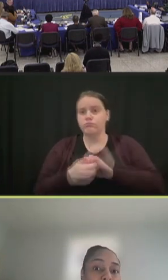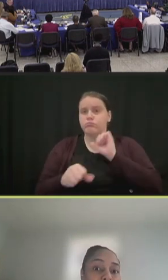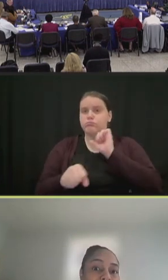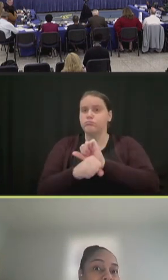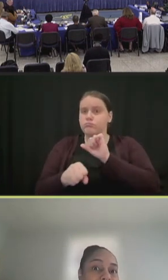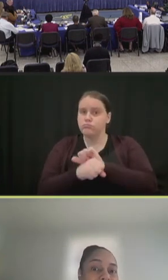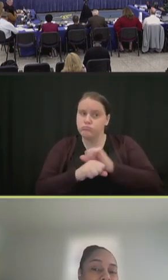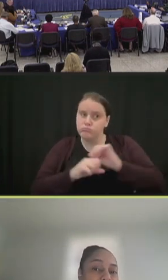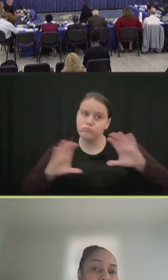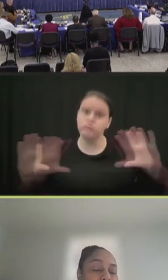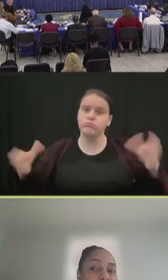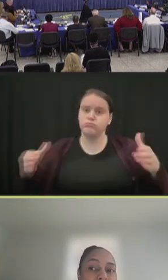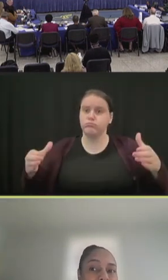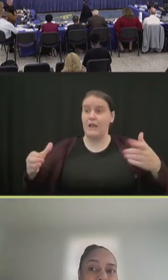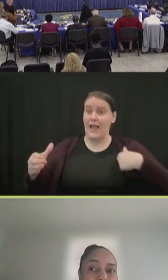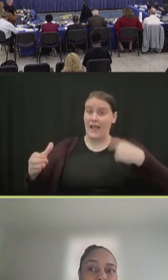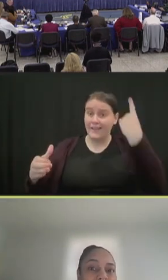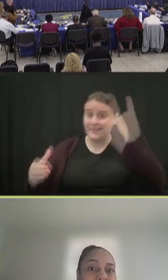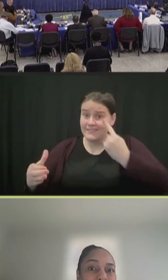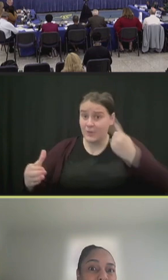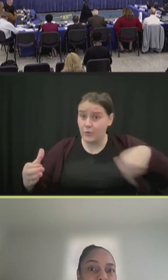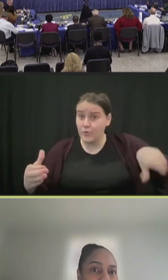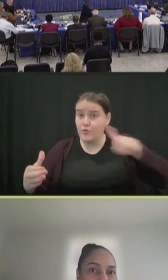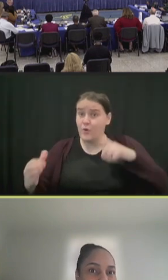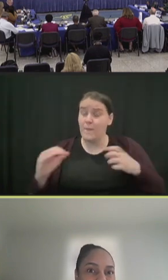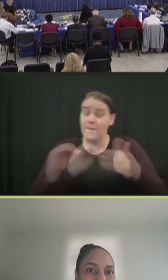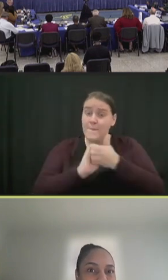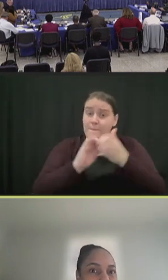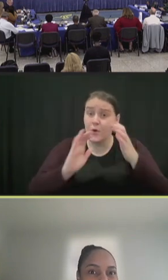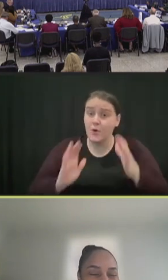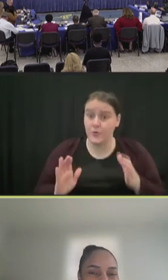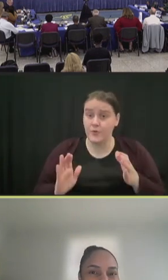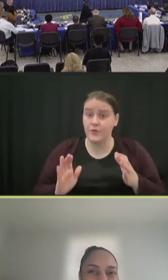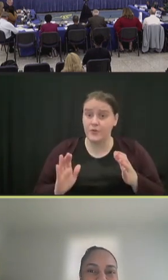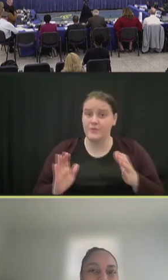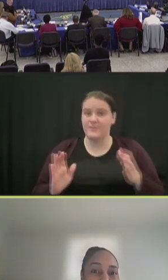partners in this. I consider you -- all of you Risk Less, Do More champions and ambassadors,